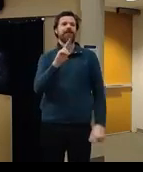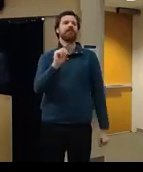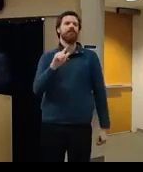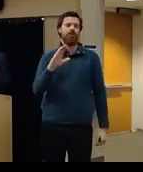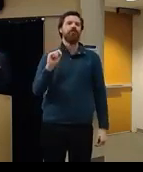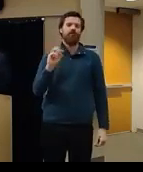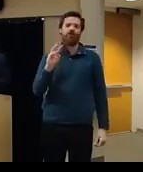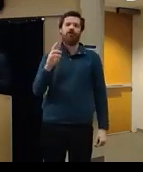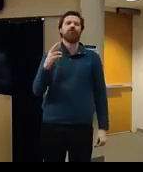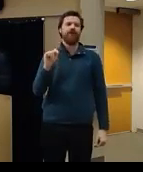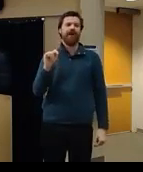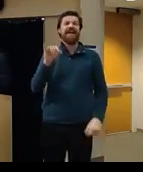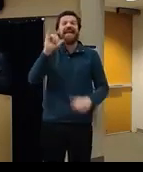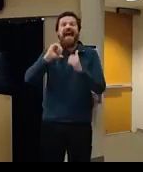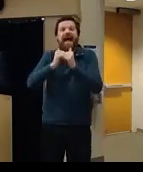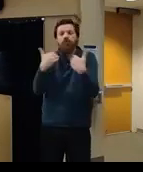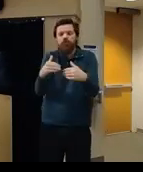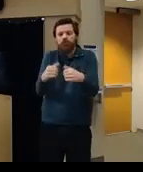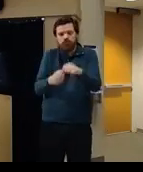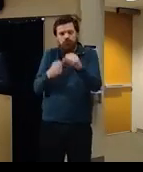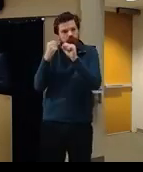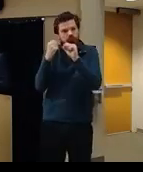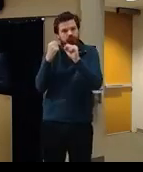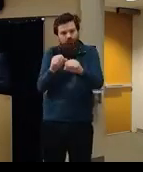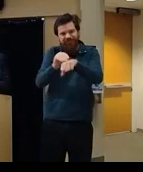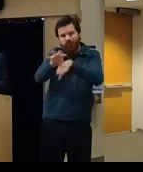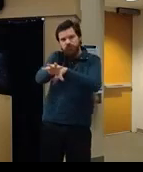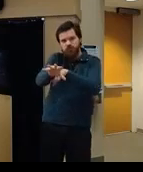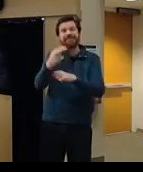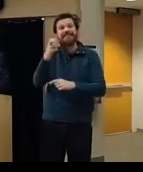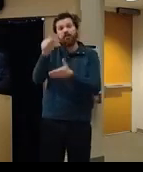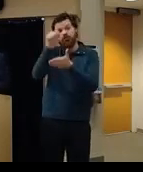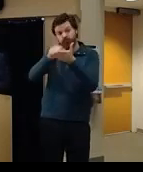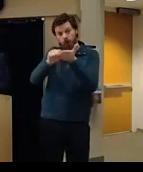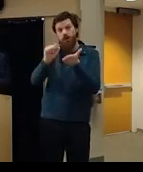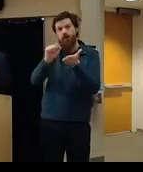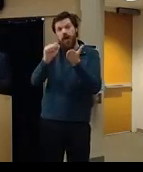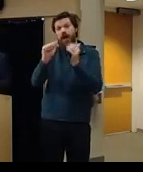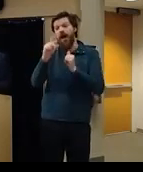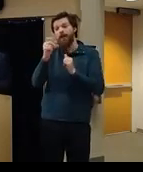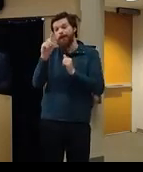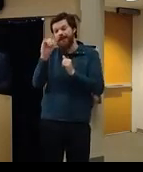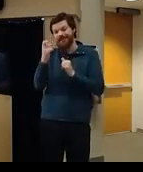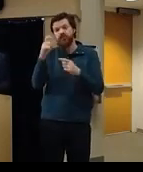this is how influential Samuel cartright was he wrote in an appendix to The Dread Scott decision